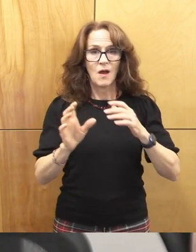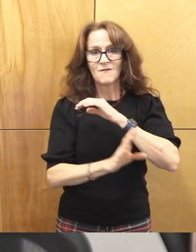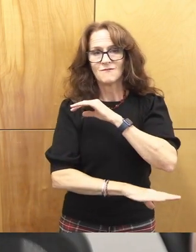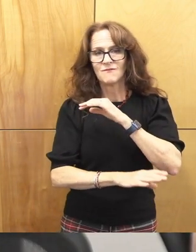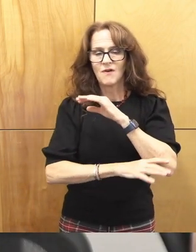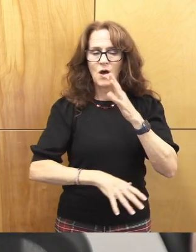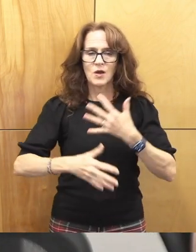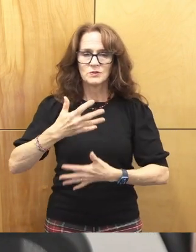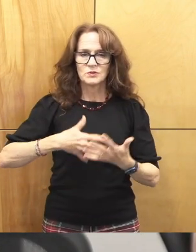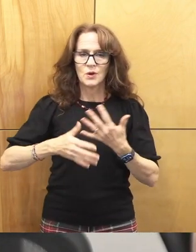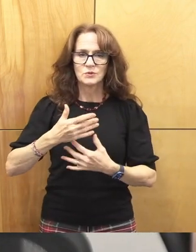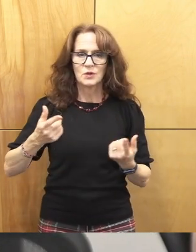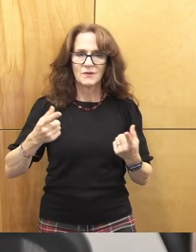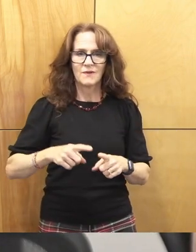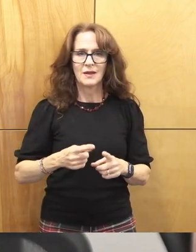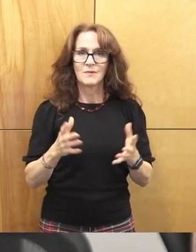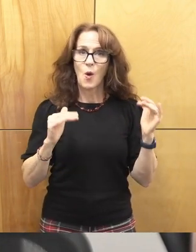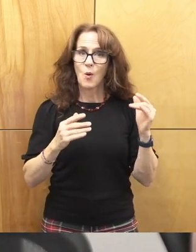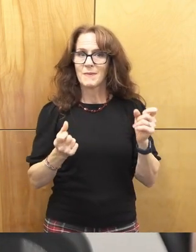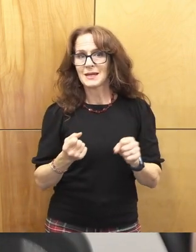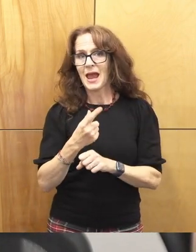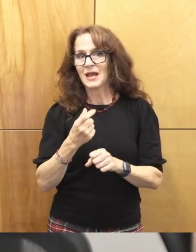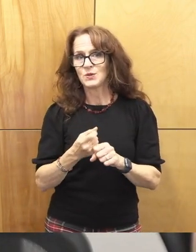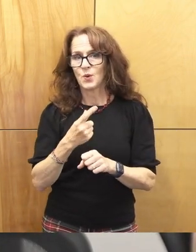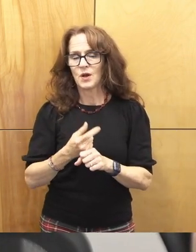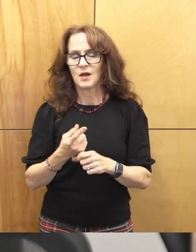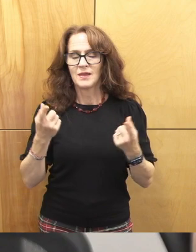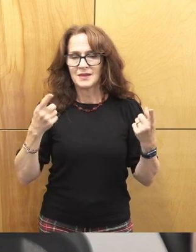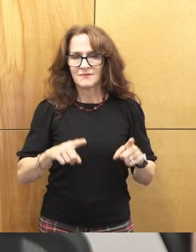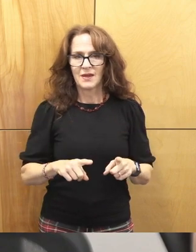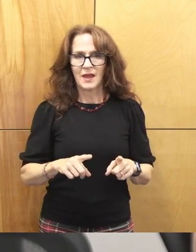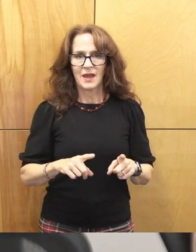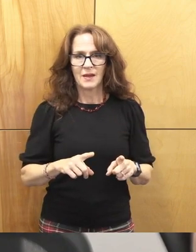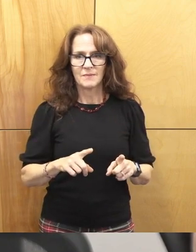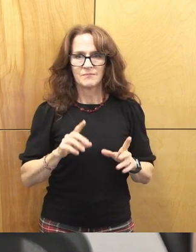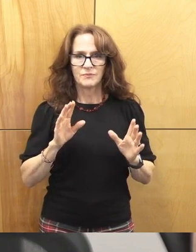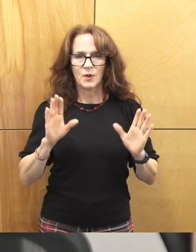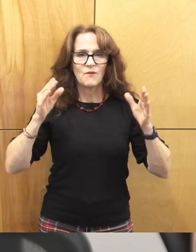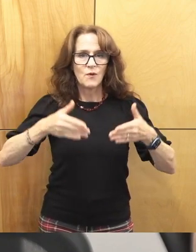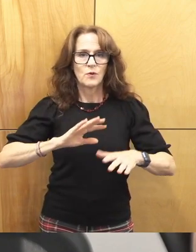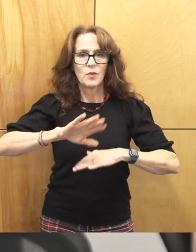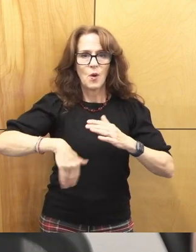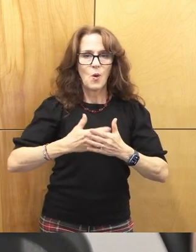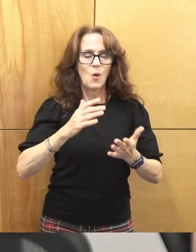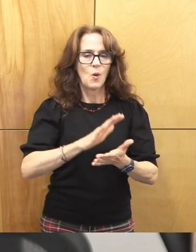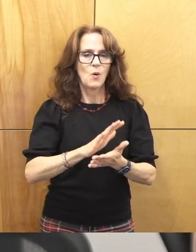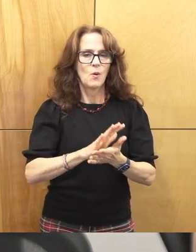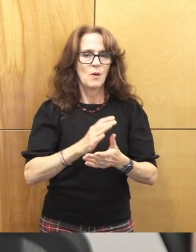that we hope to make an annual event. And this event, while geared to the entire school, we made it our ultimate goal